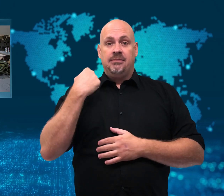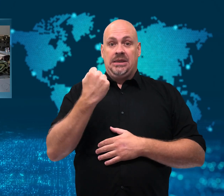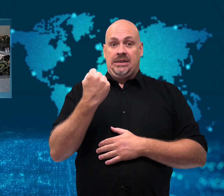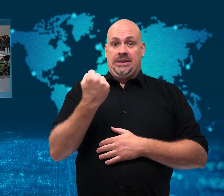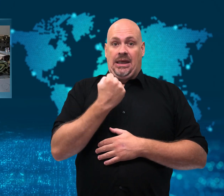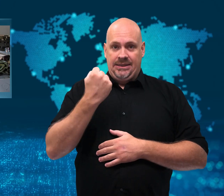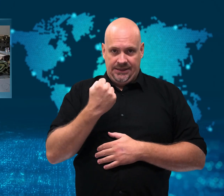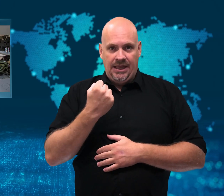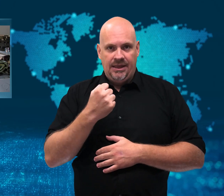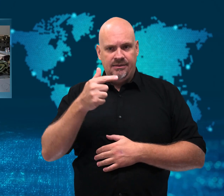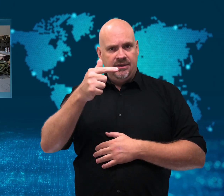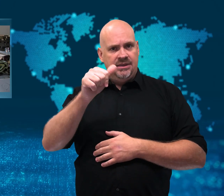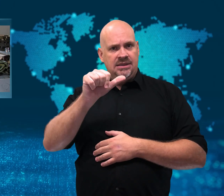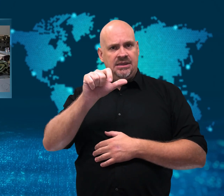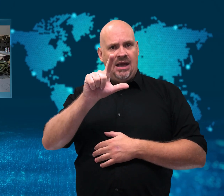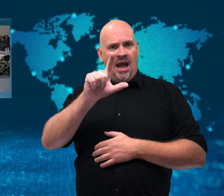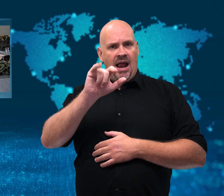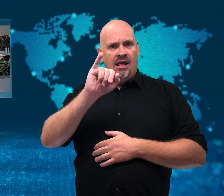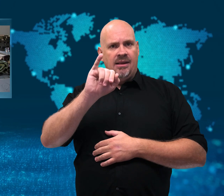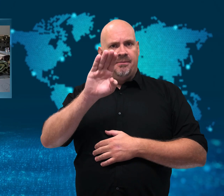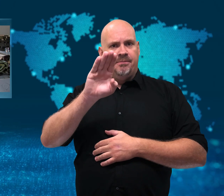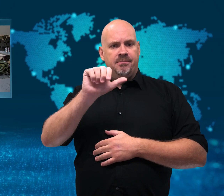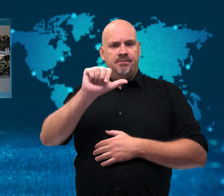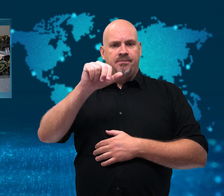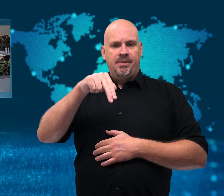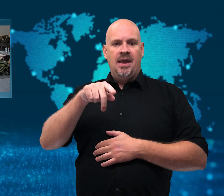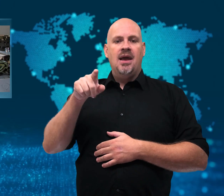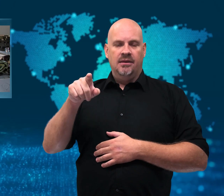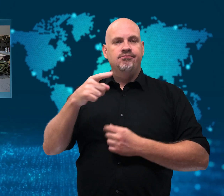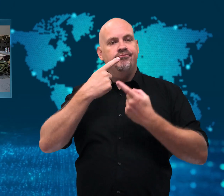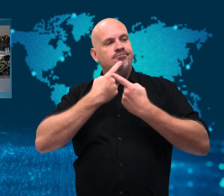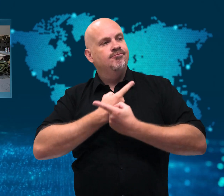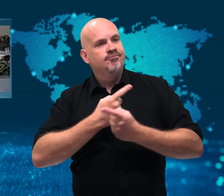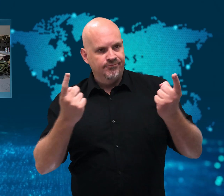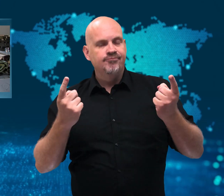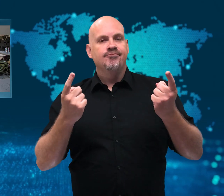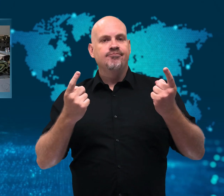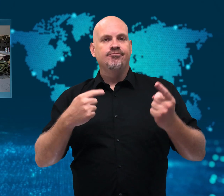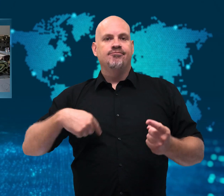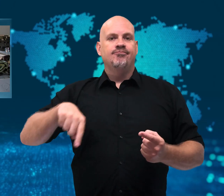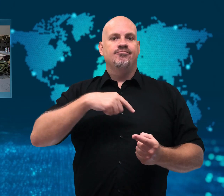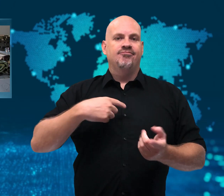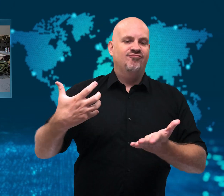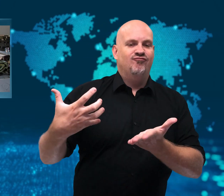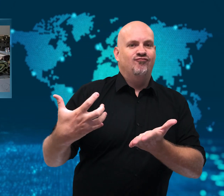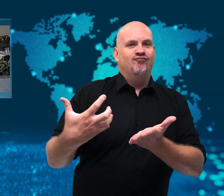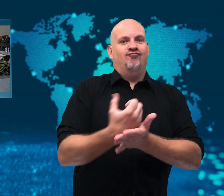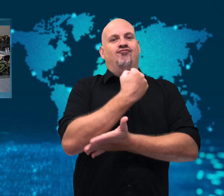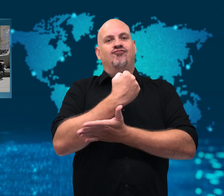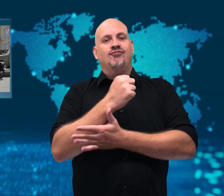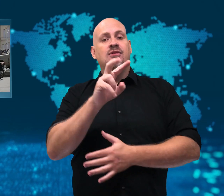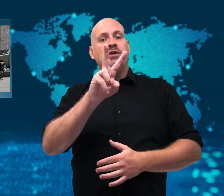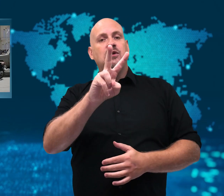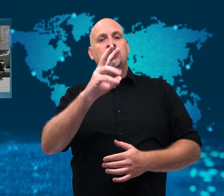The plane was evacuating American troops out of the country.